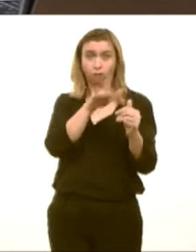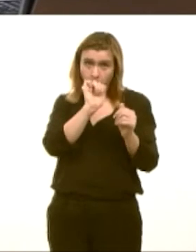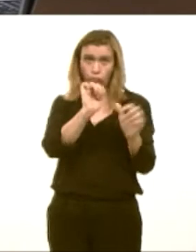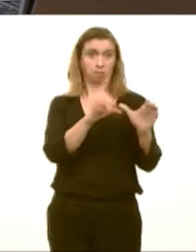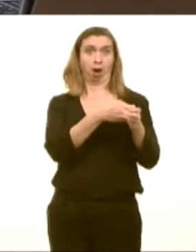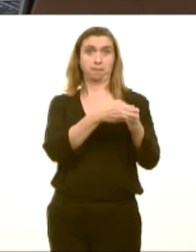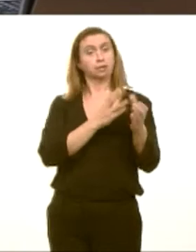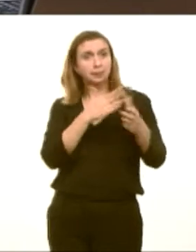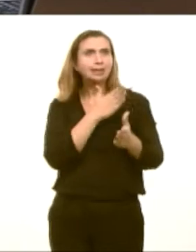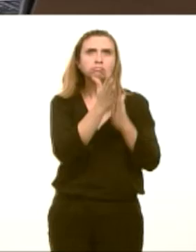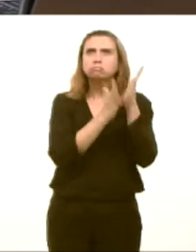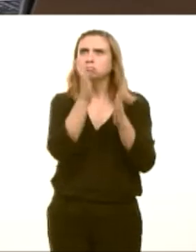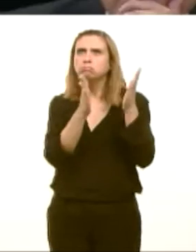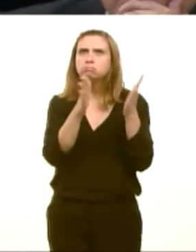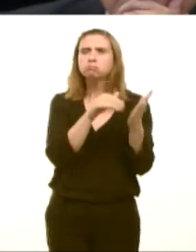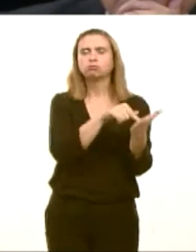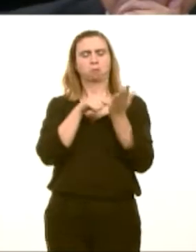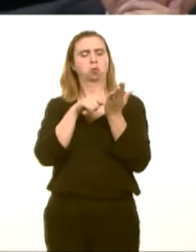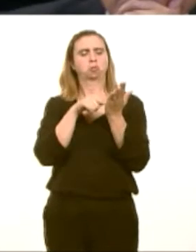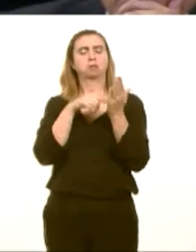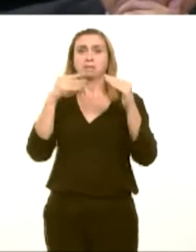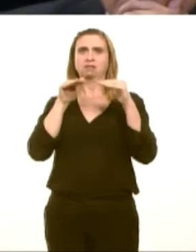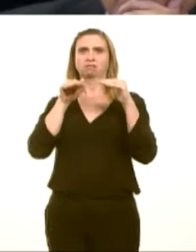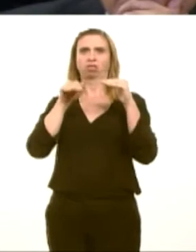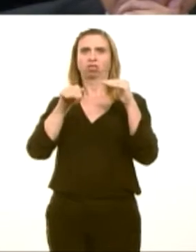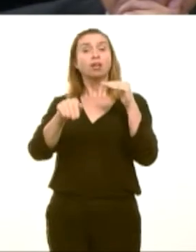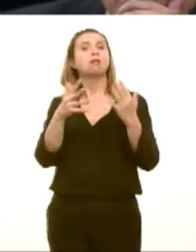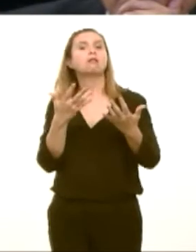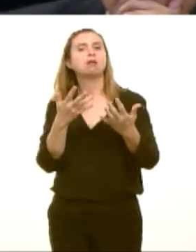One thing that I am pleased about is that there has been a narrowing in the gap, between